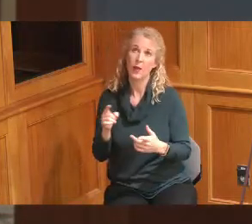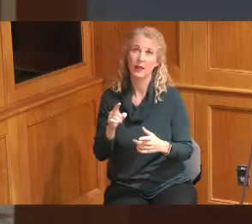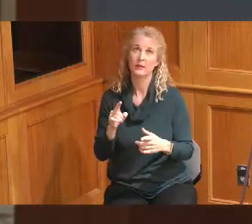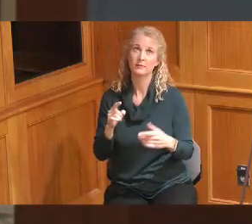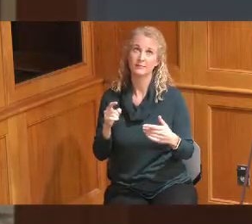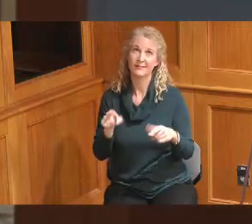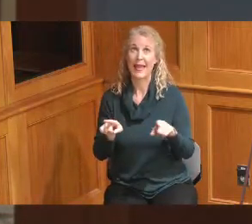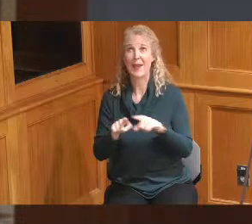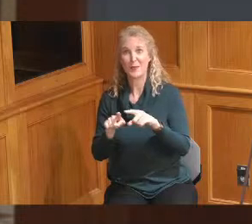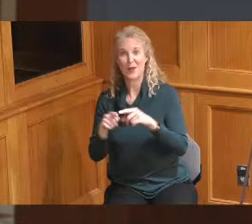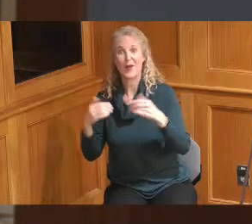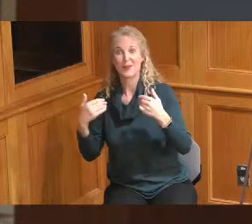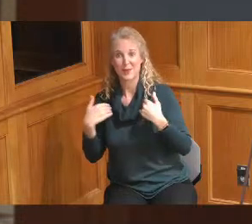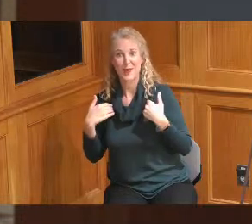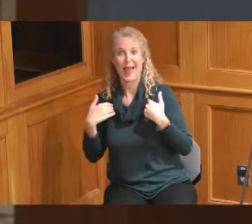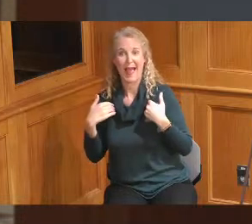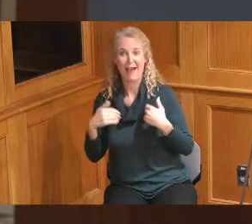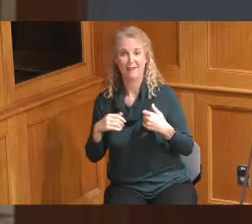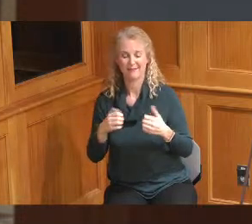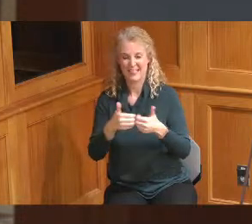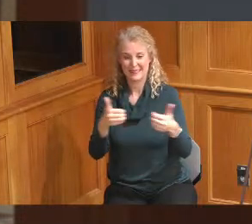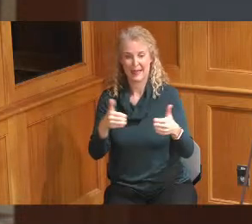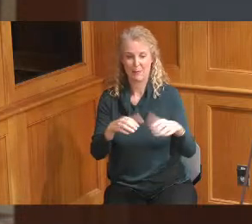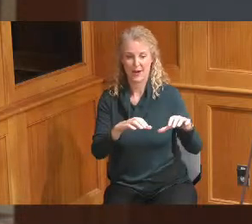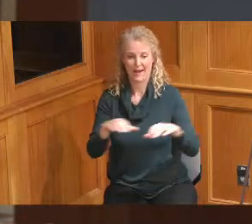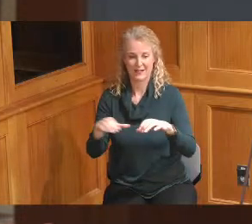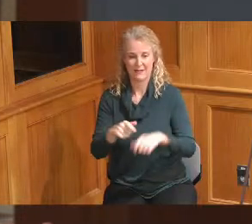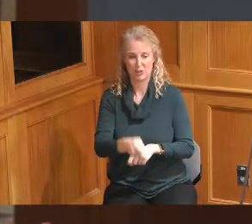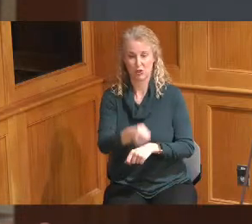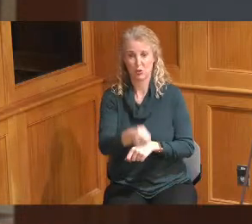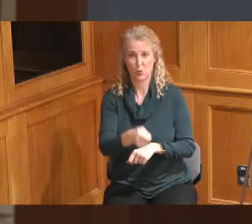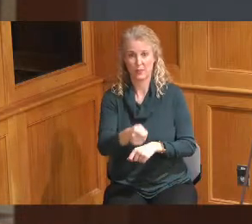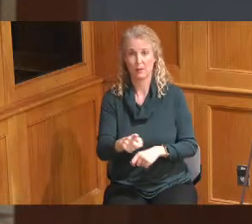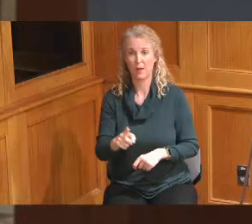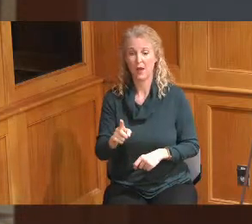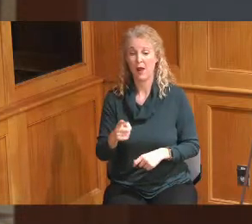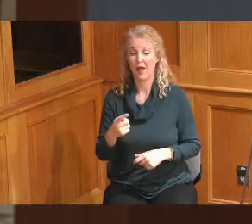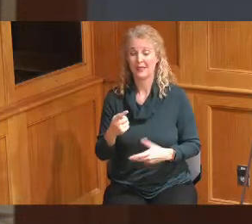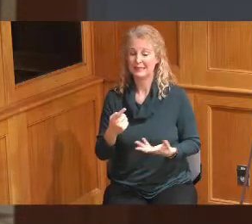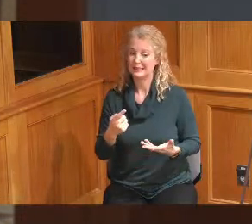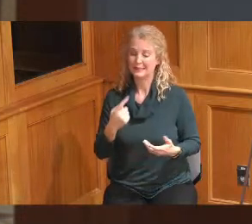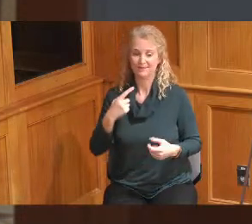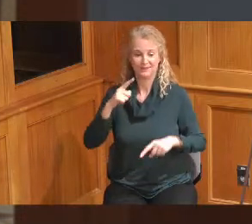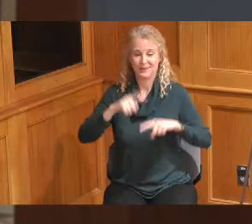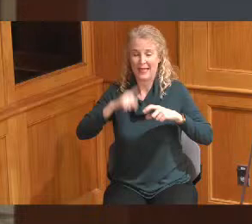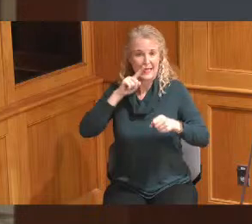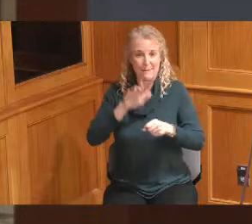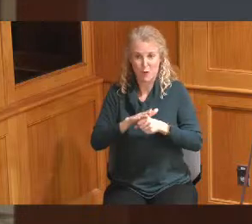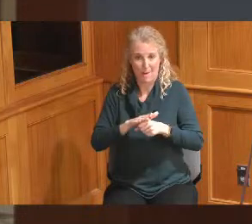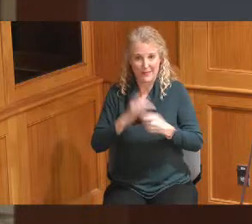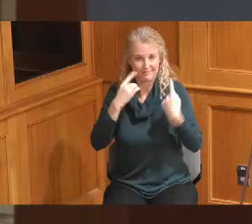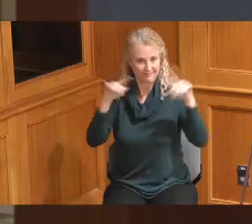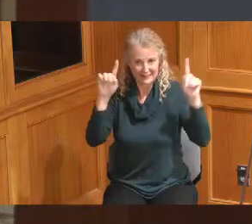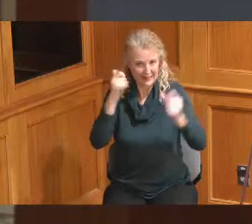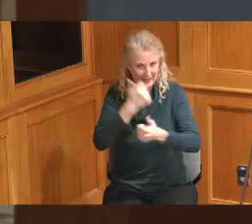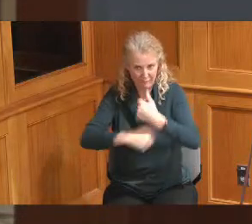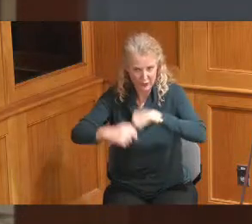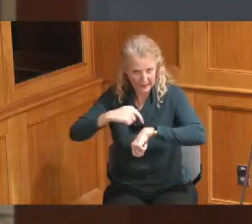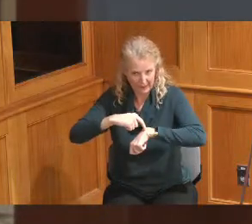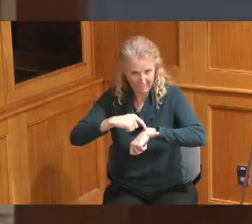our at our Public Safety Warehouse I do not guarantee that they'll work so so the people